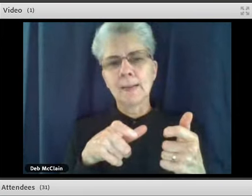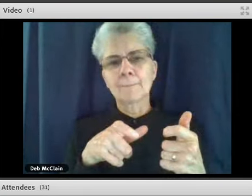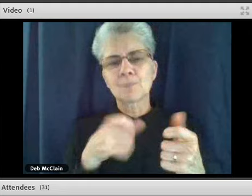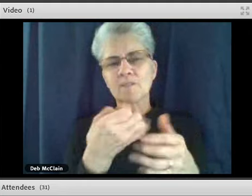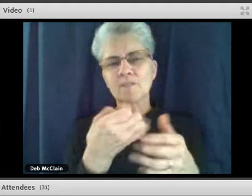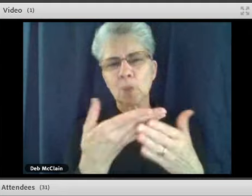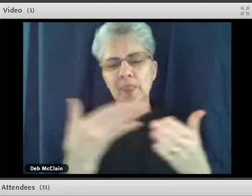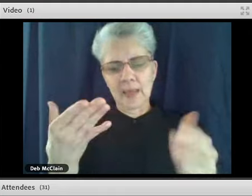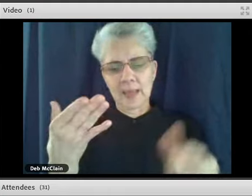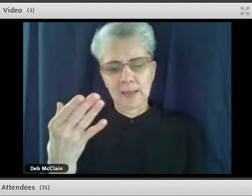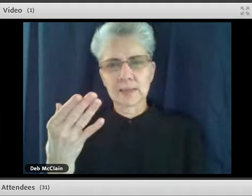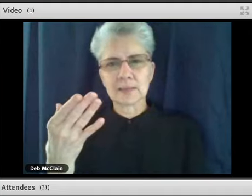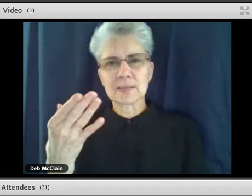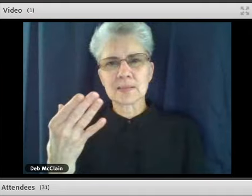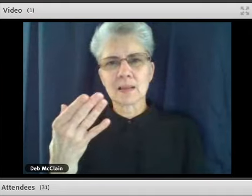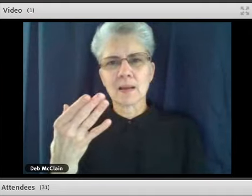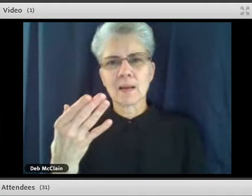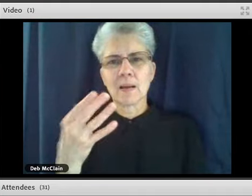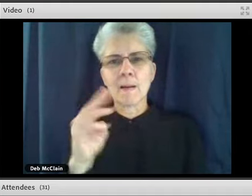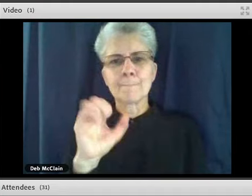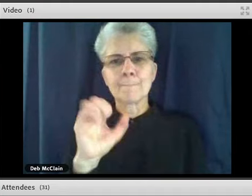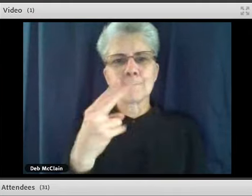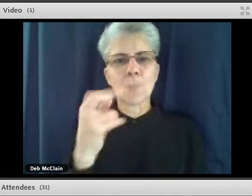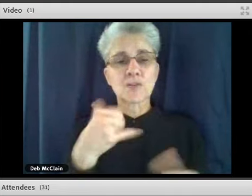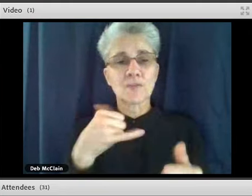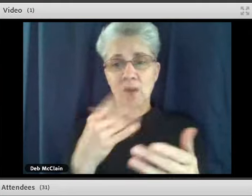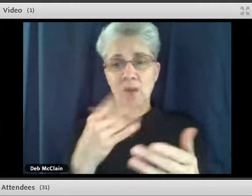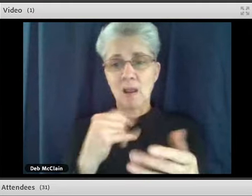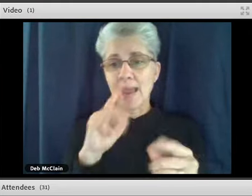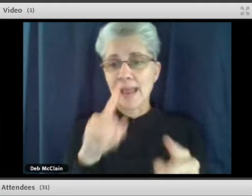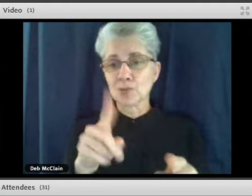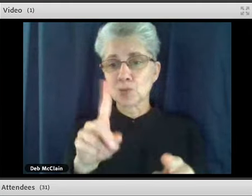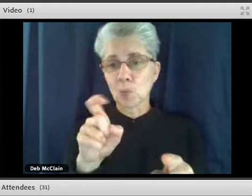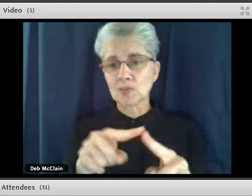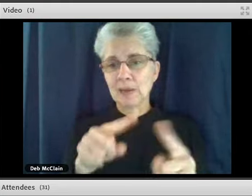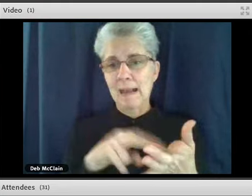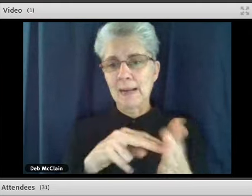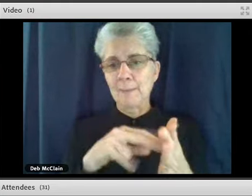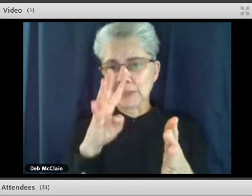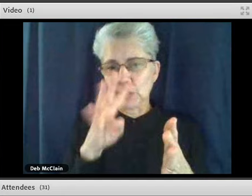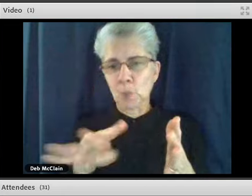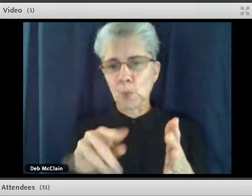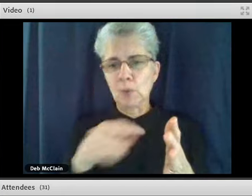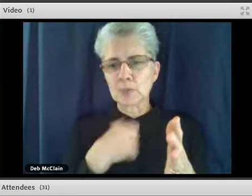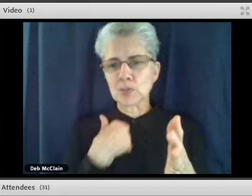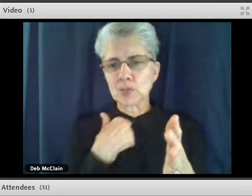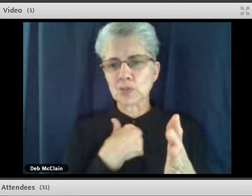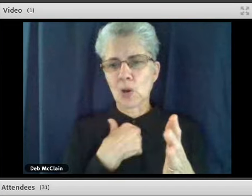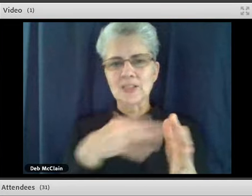But I just want to walk you through a couple of things and then, Marsha, I'm sorry. If you're still here, I'll come back to your question.